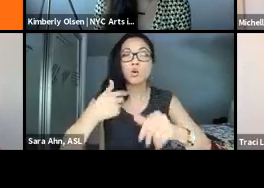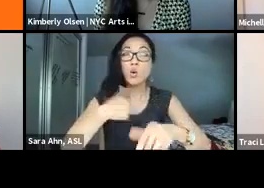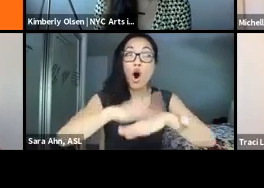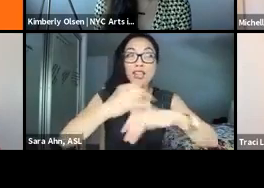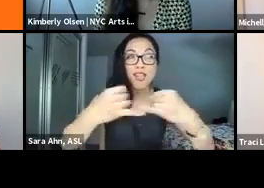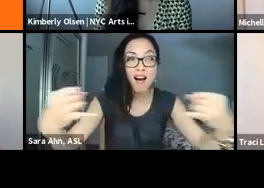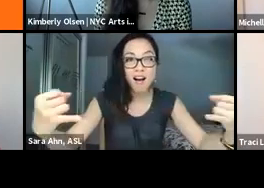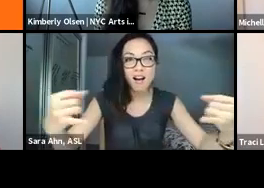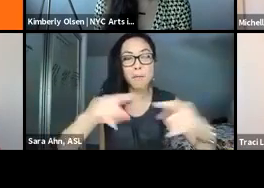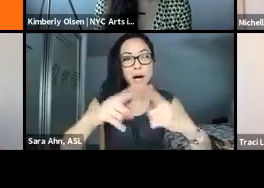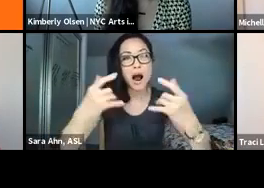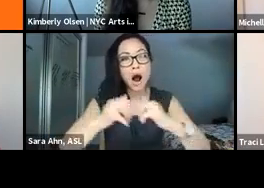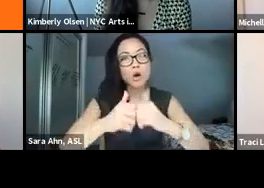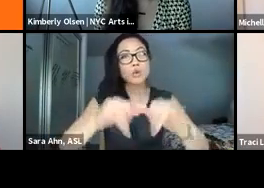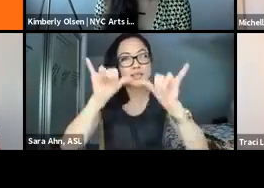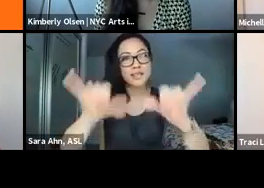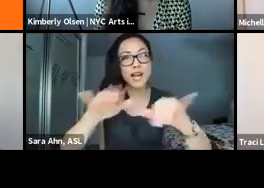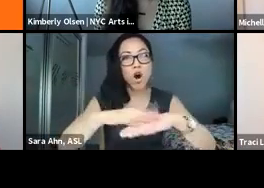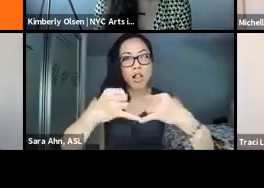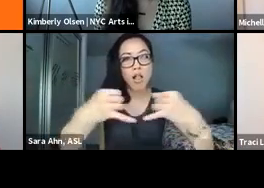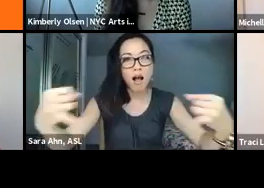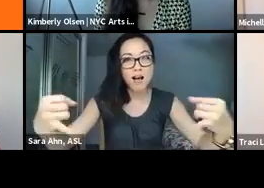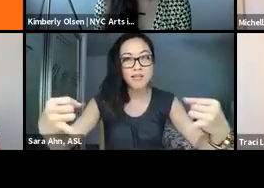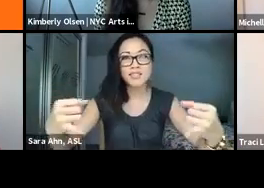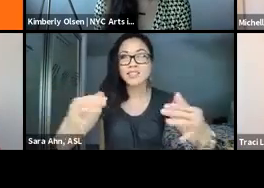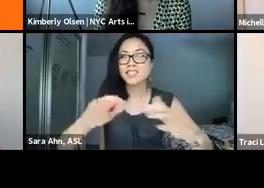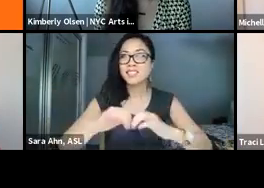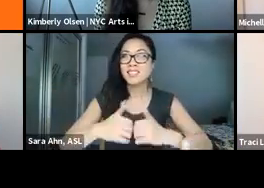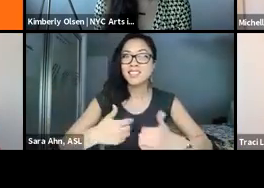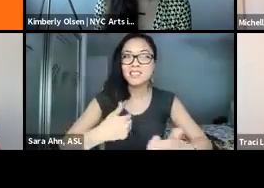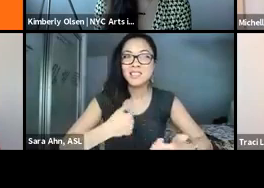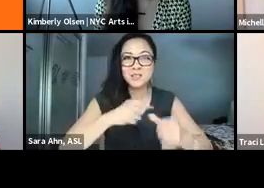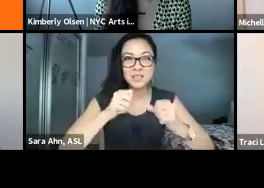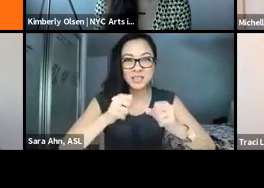reaching? We need to look at different scenarios and respond.